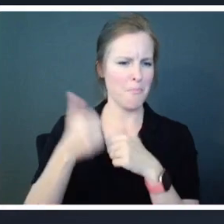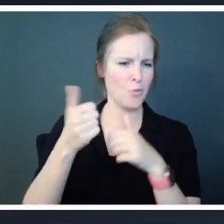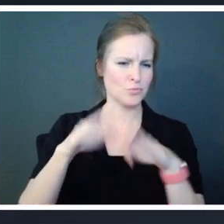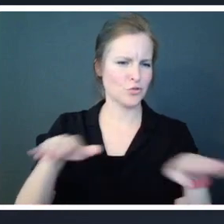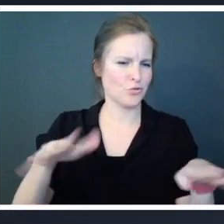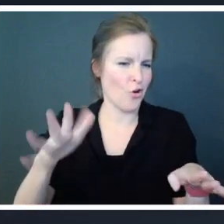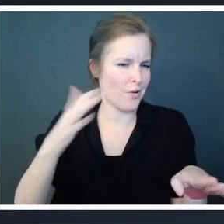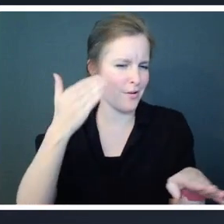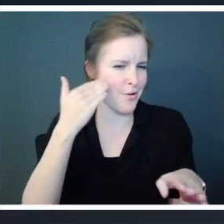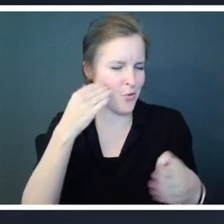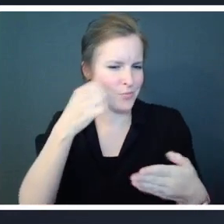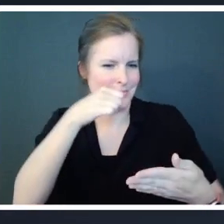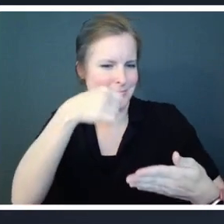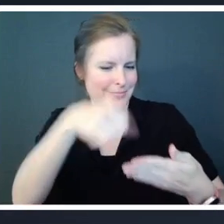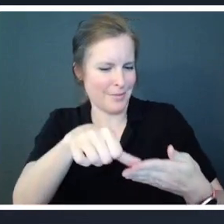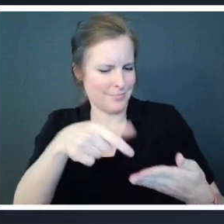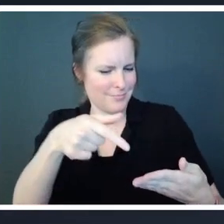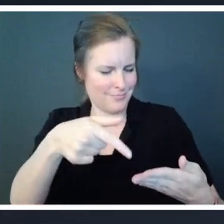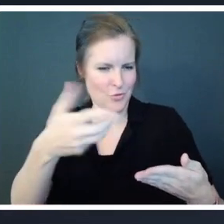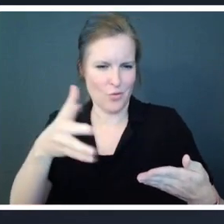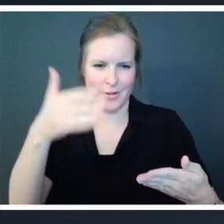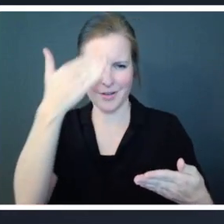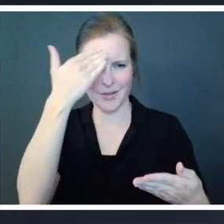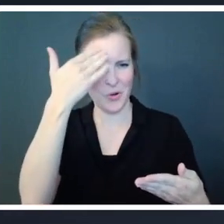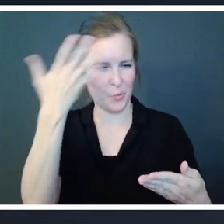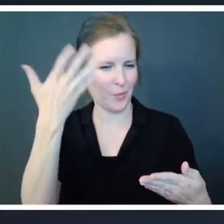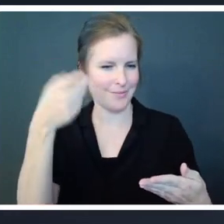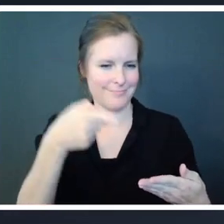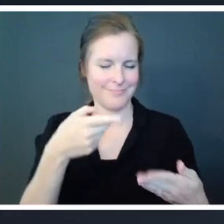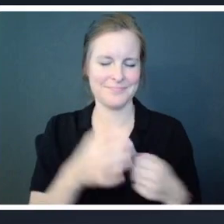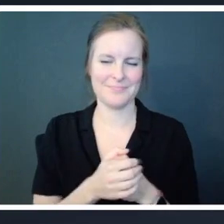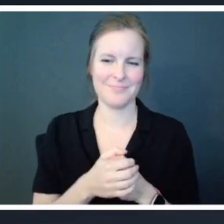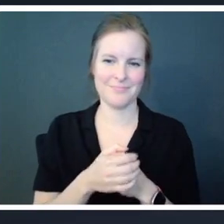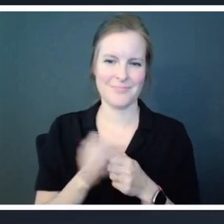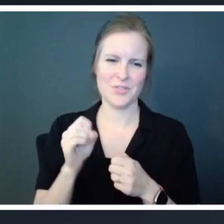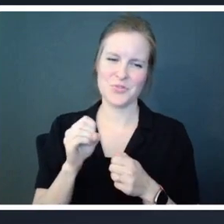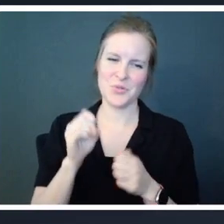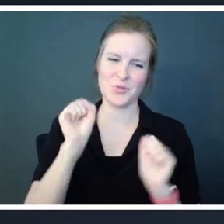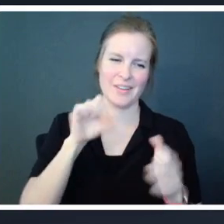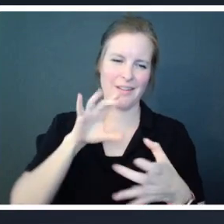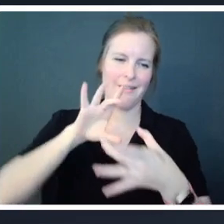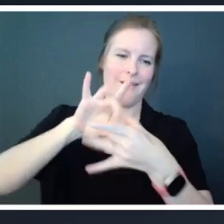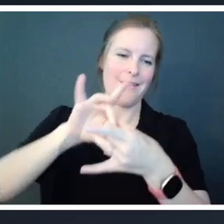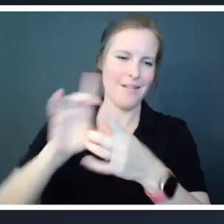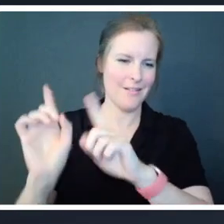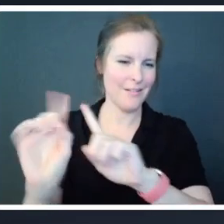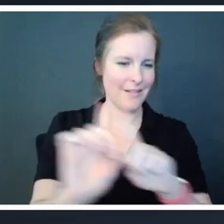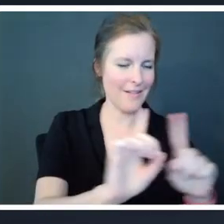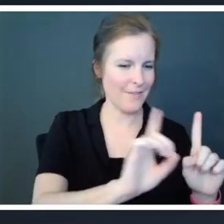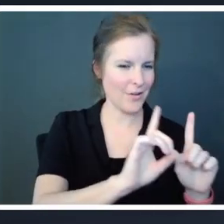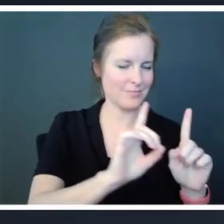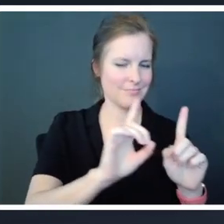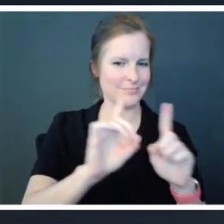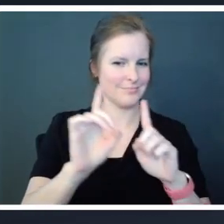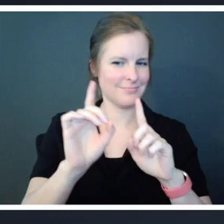can be found to connect to almost any topic. For each design, the USPS issues tens of millions